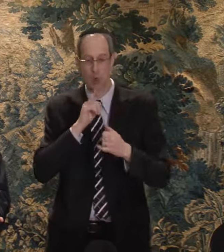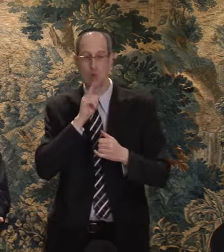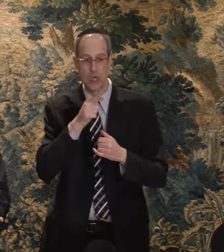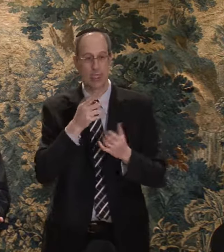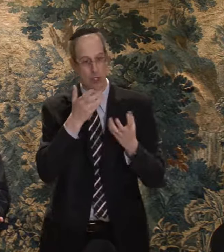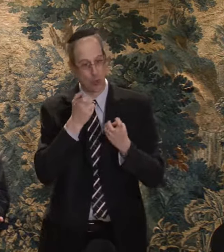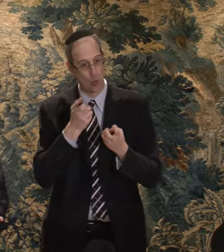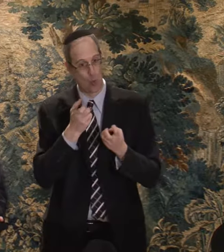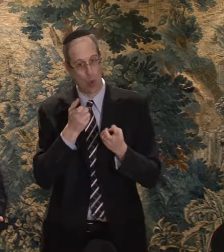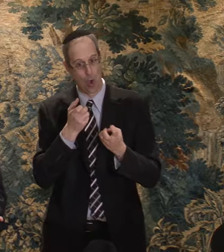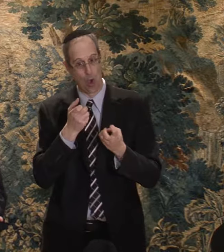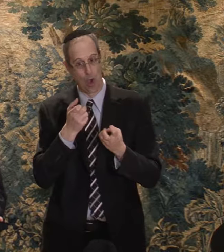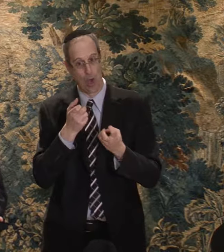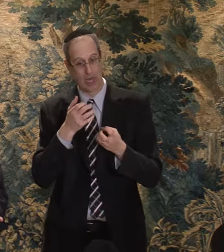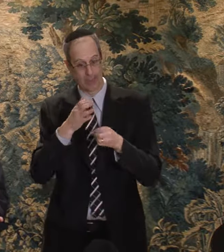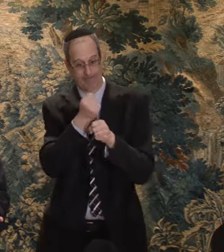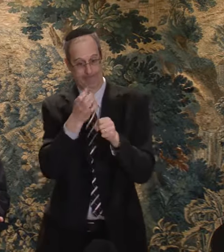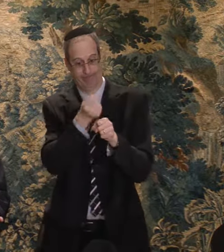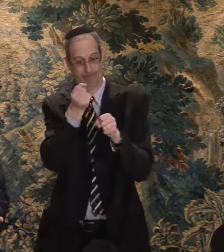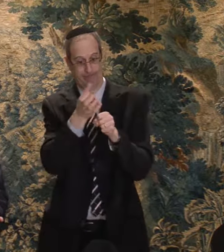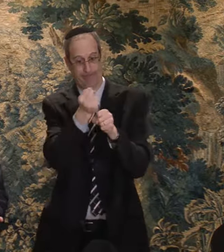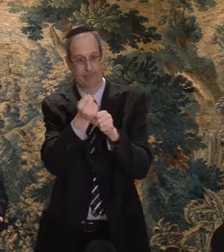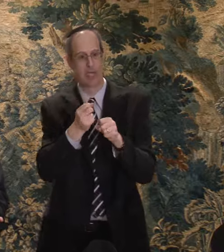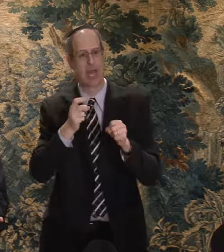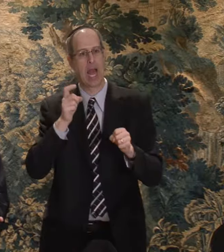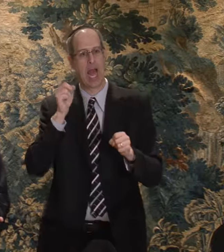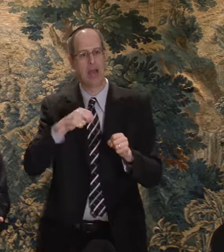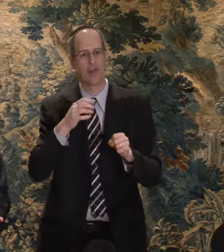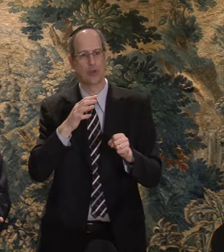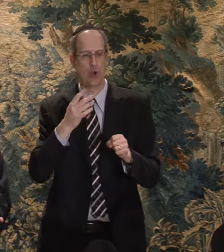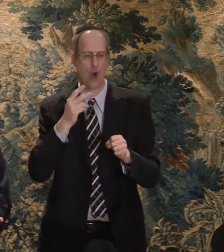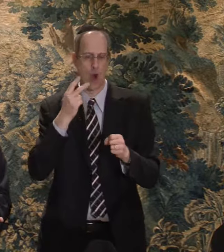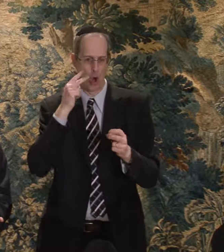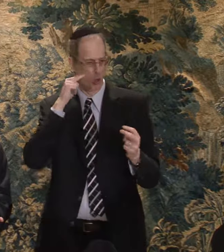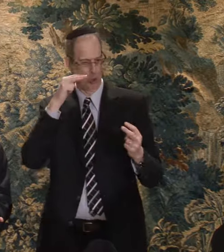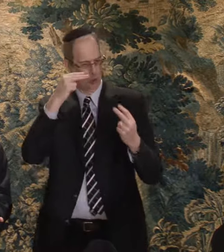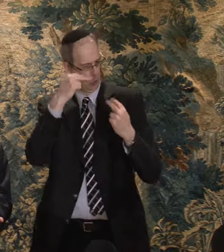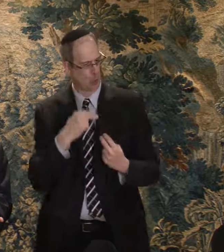to accomplish things you have to look at your Milas every one of us has Milas